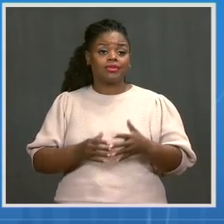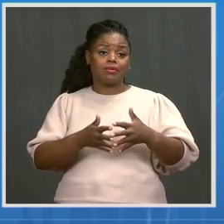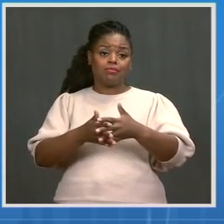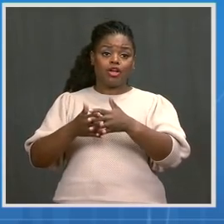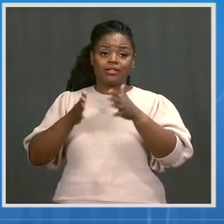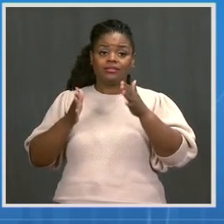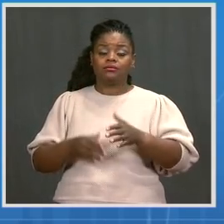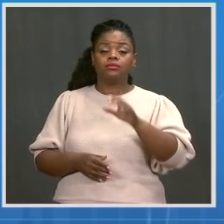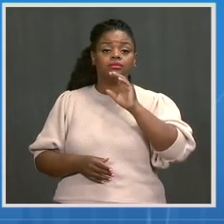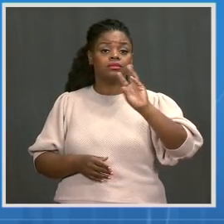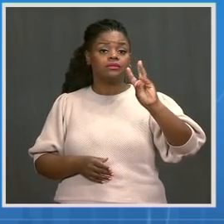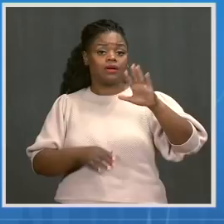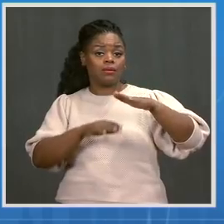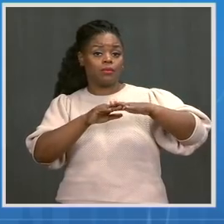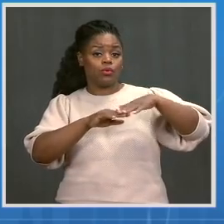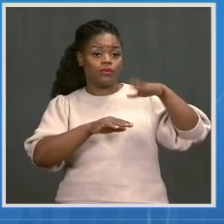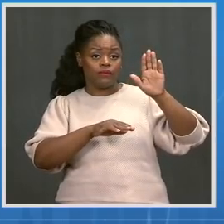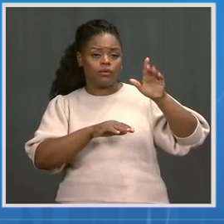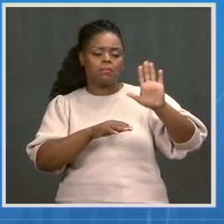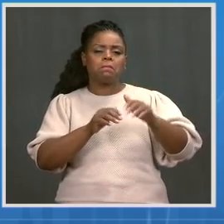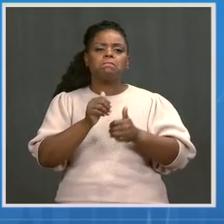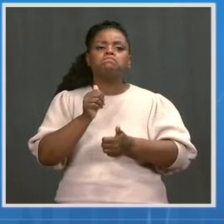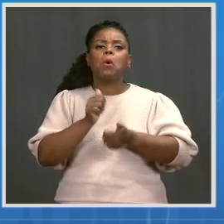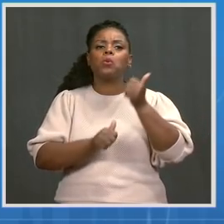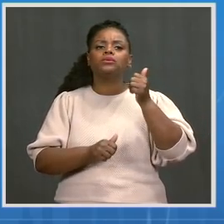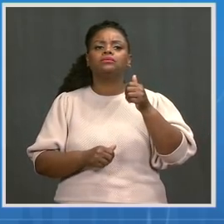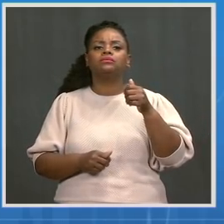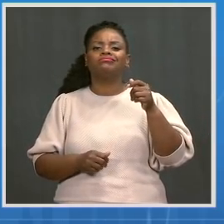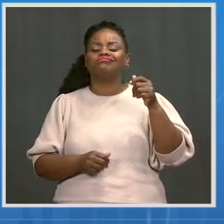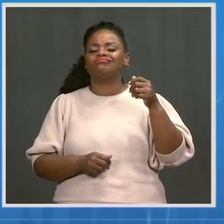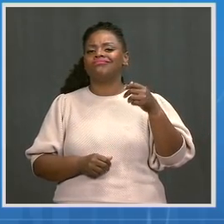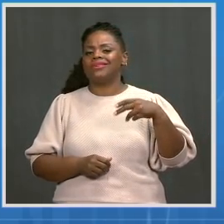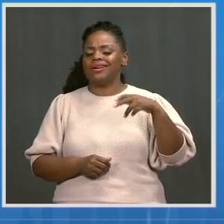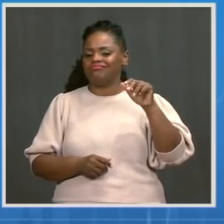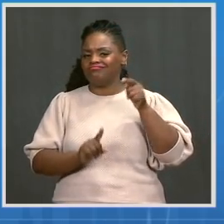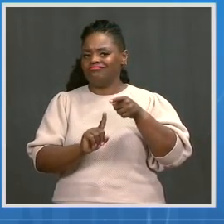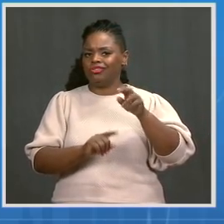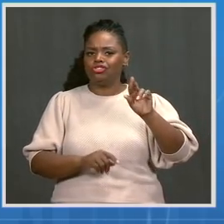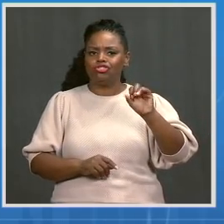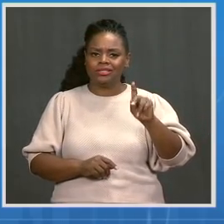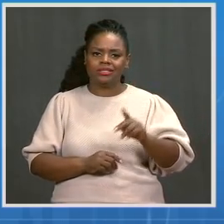our most at-risk group -- we have more than 87 percent with at least one shot.